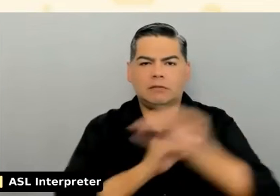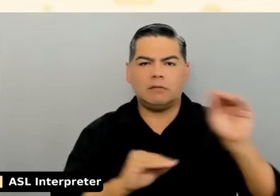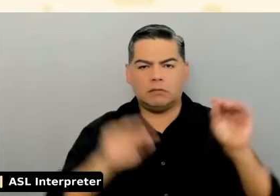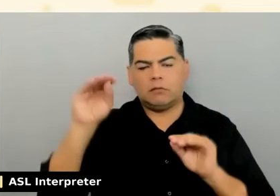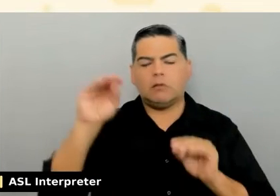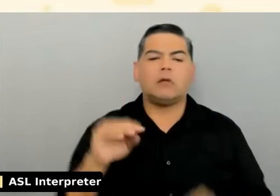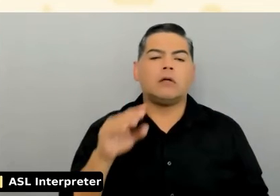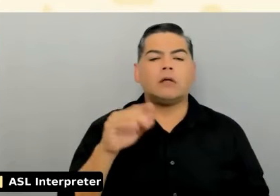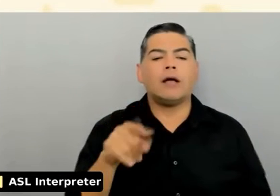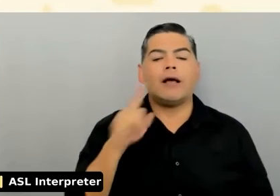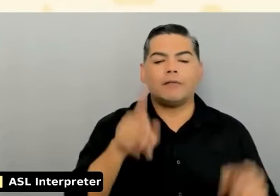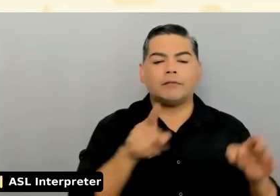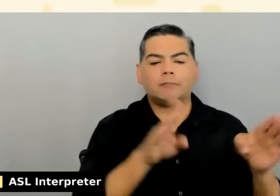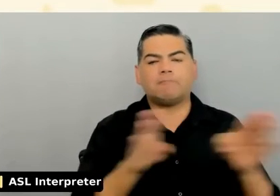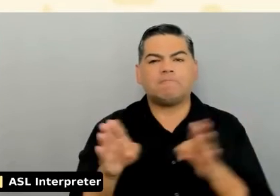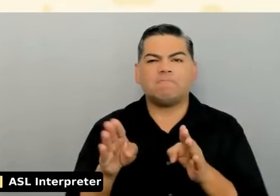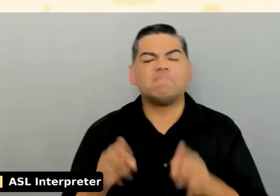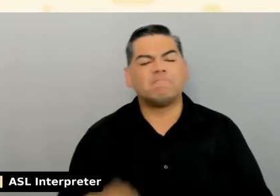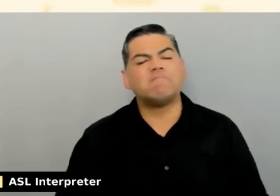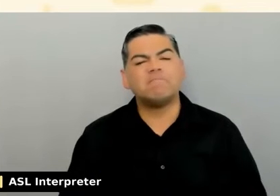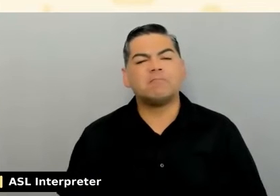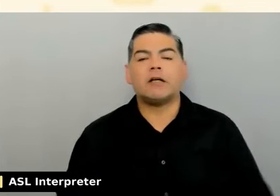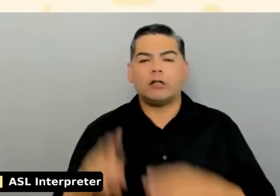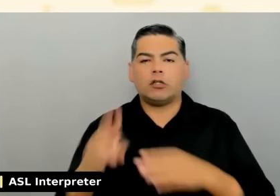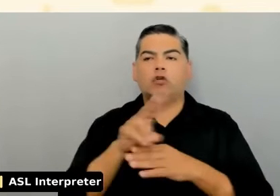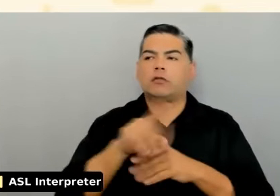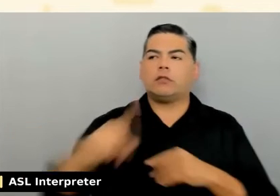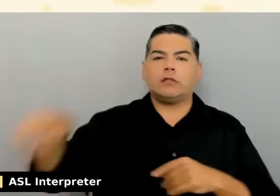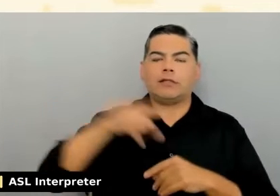of content, the user experience for keyboard only users